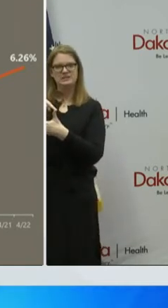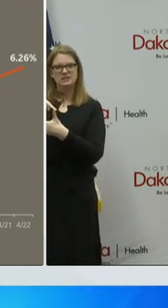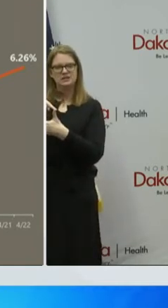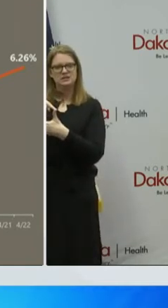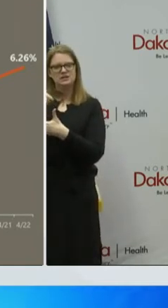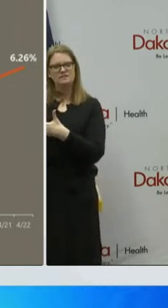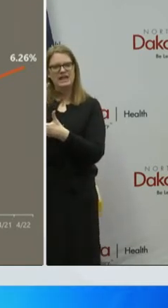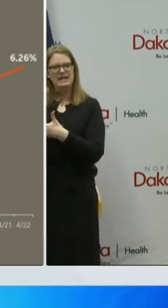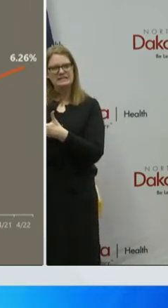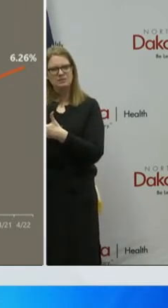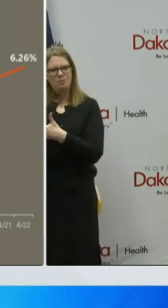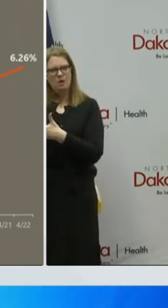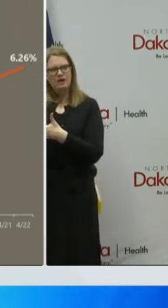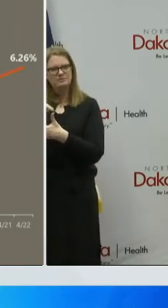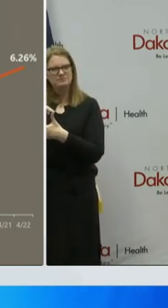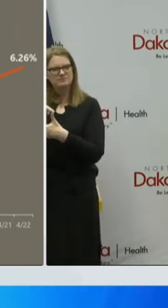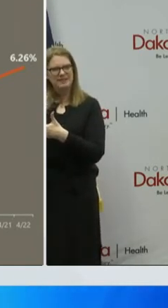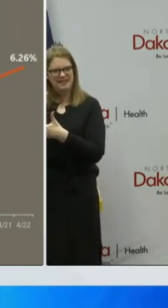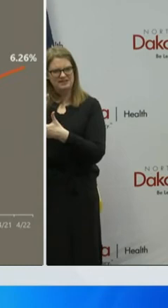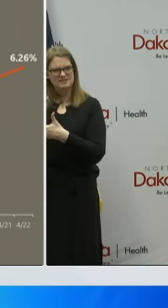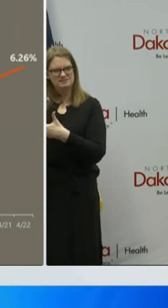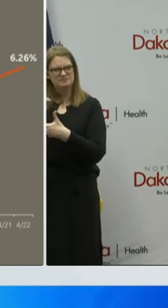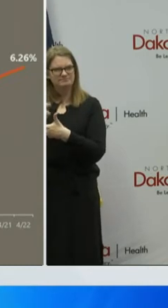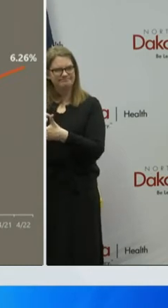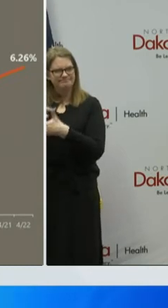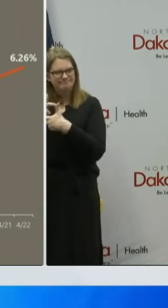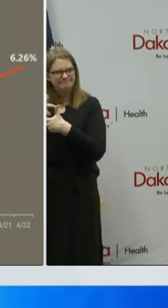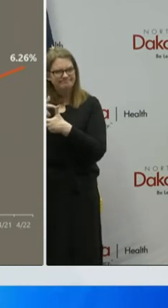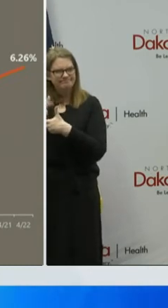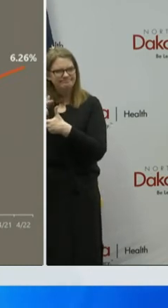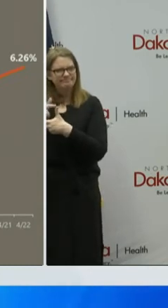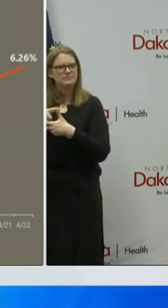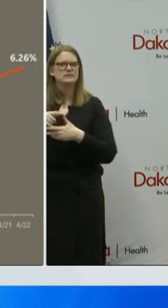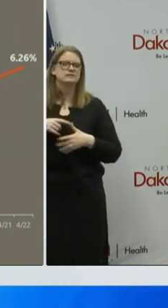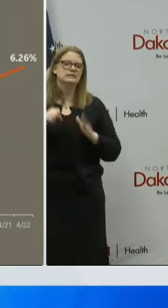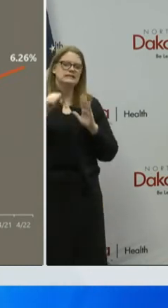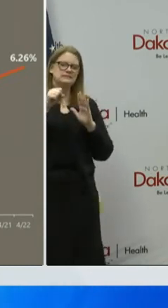THEY DESCRIBED. PHASE ONE, PHASE TWO, PHASE THREE. THE FIRST PHASE IS ONE OF THE